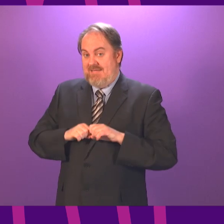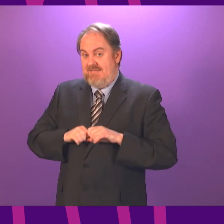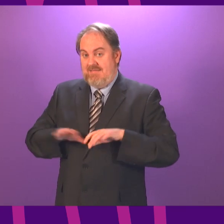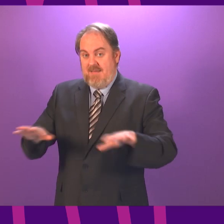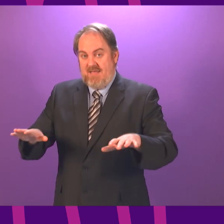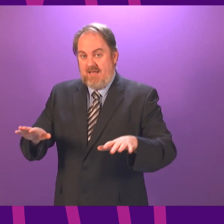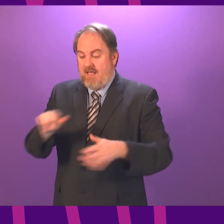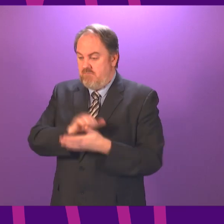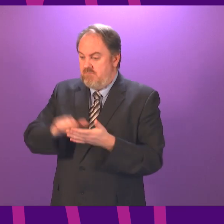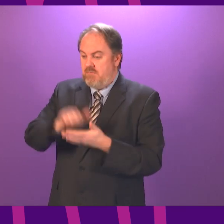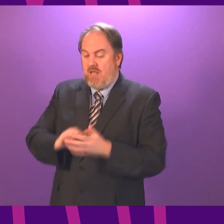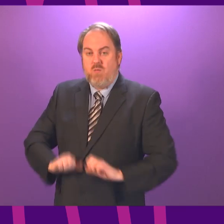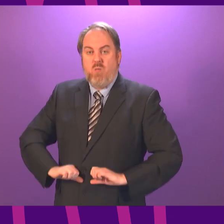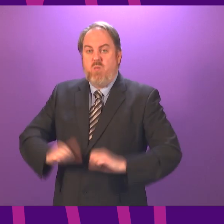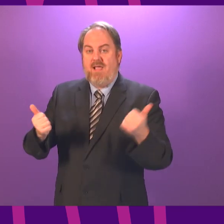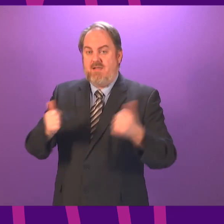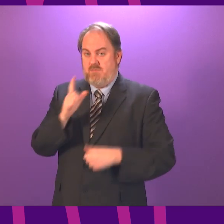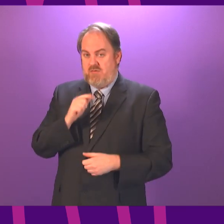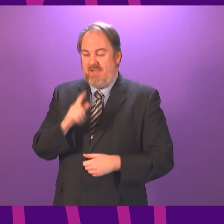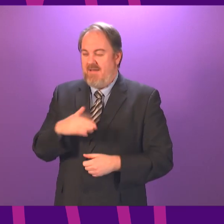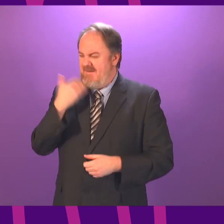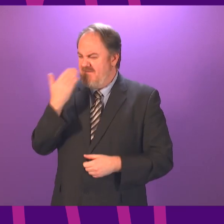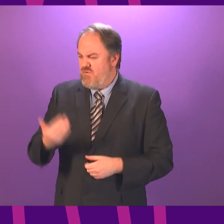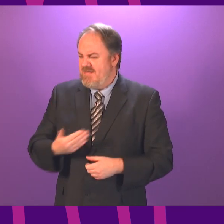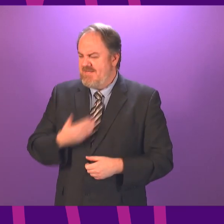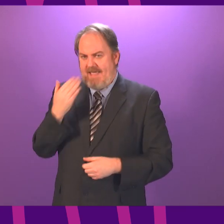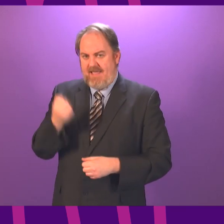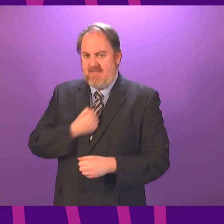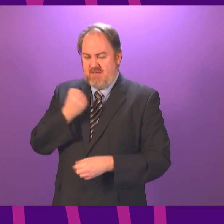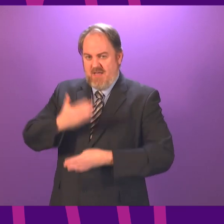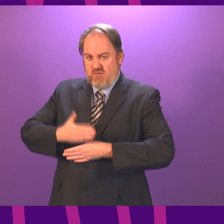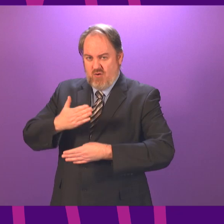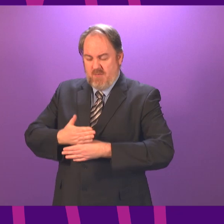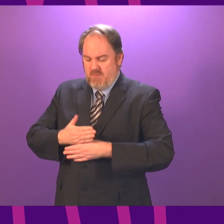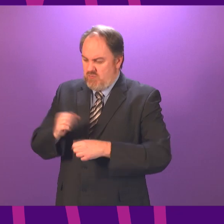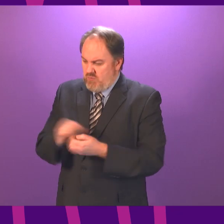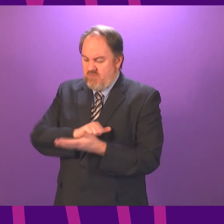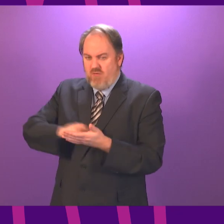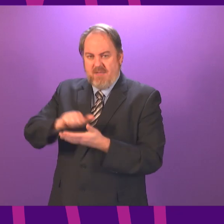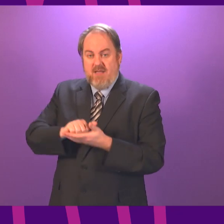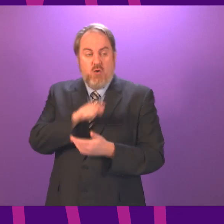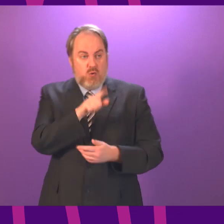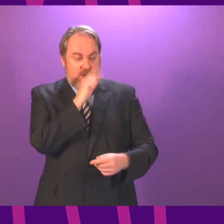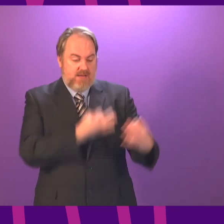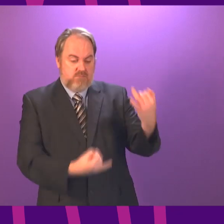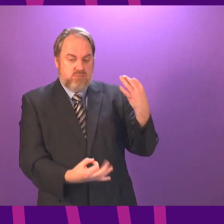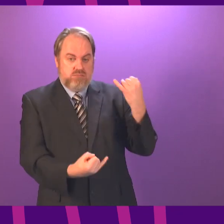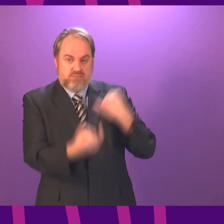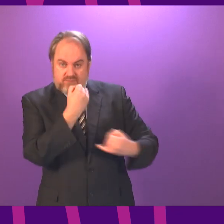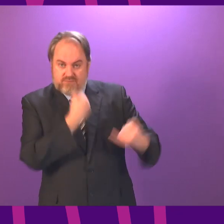each and every single day, no matter what attempts Ruth Davidson might make to change that.